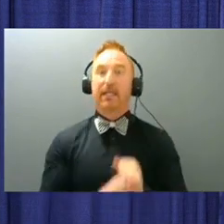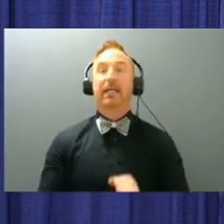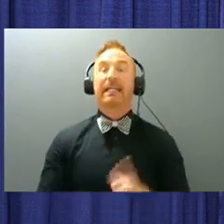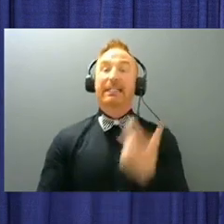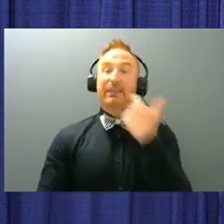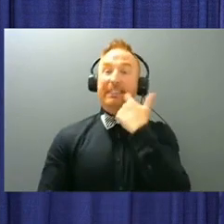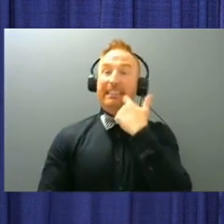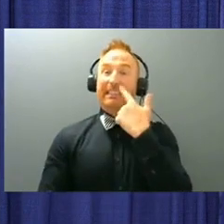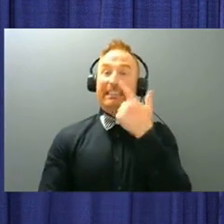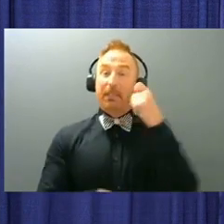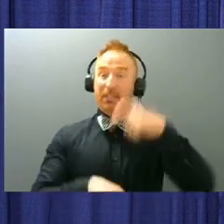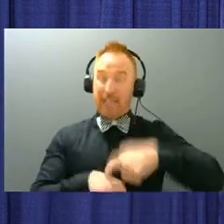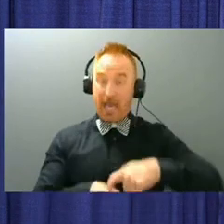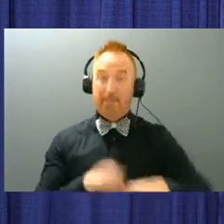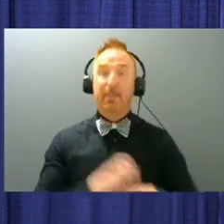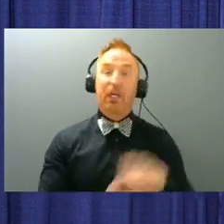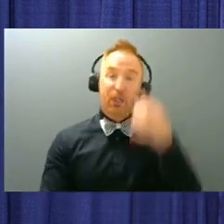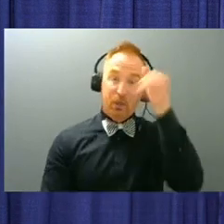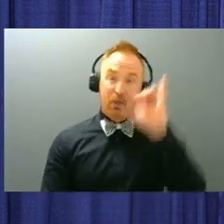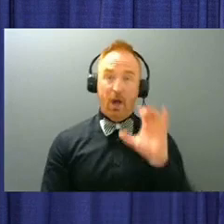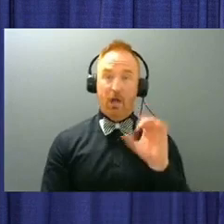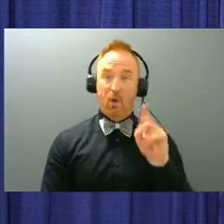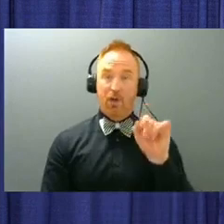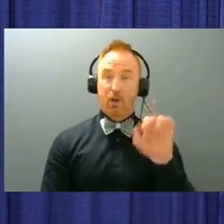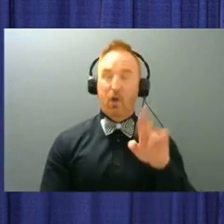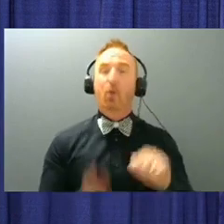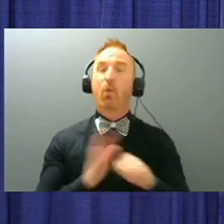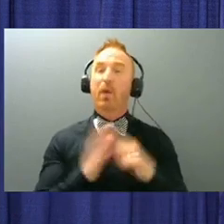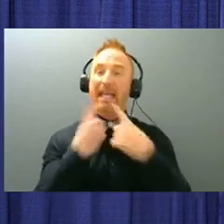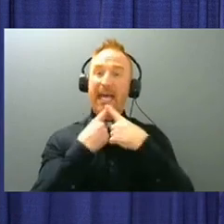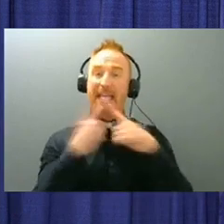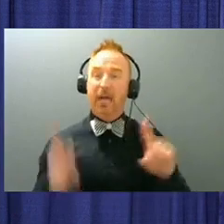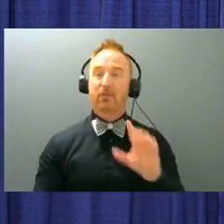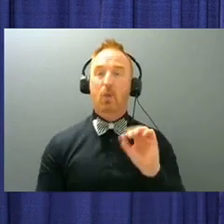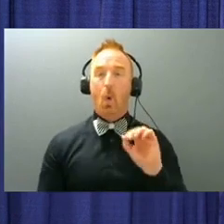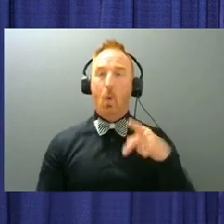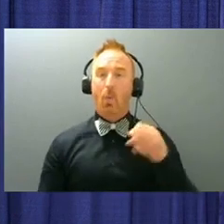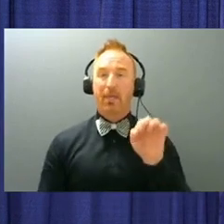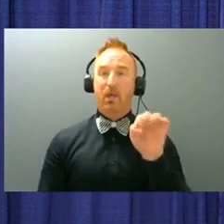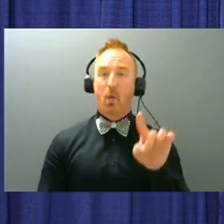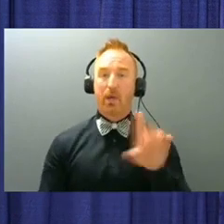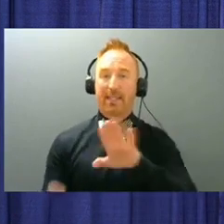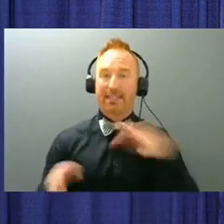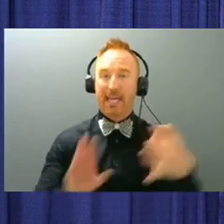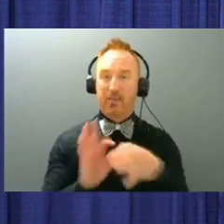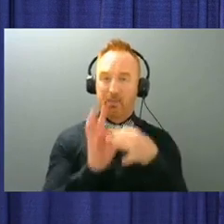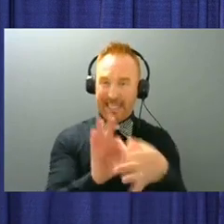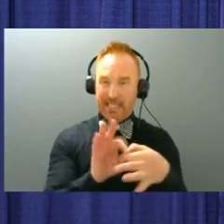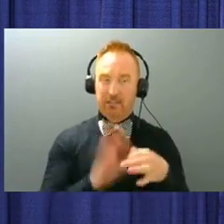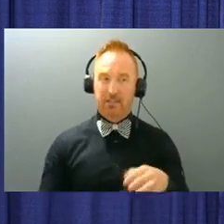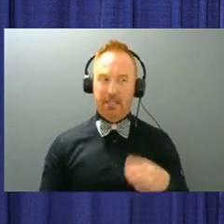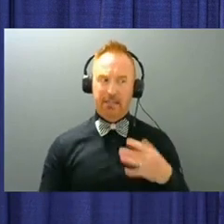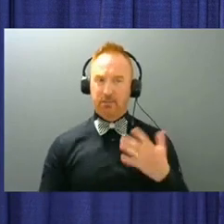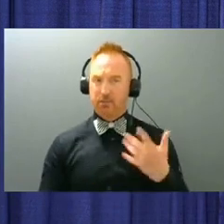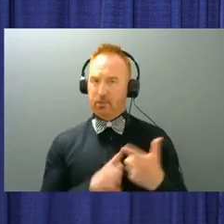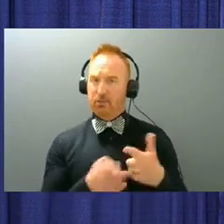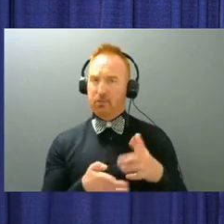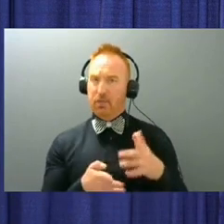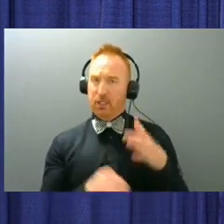Earlier this summer, along with Yukon's coroner we released the number of Opioid Deaths in Yukon since January this year.